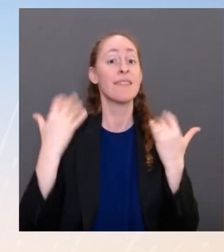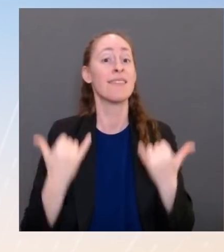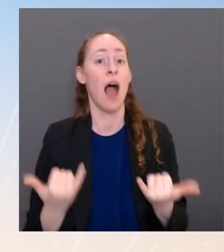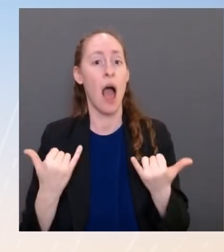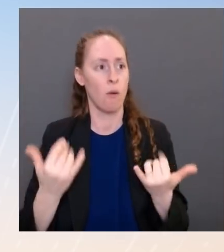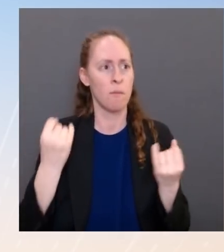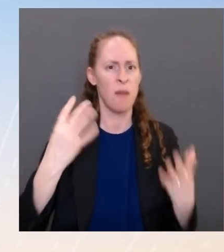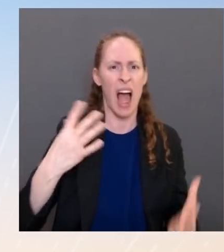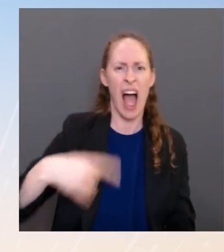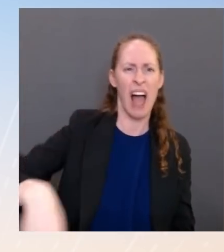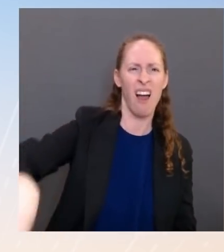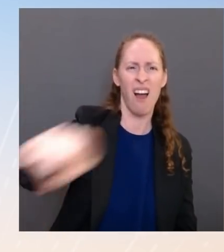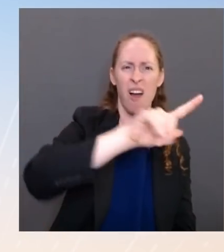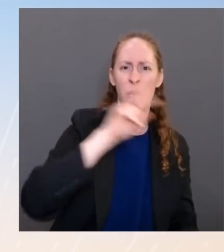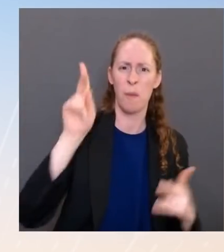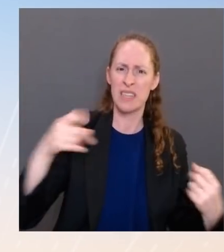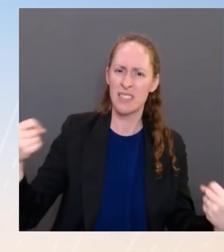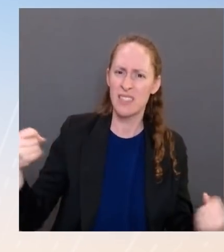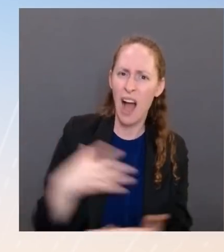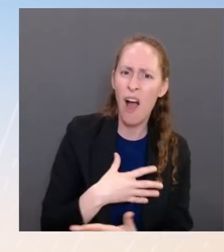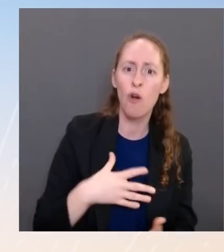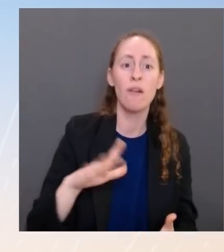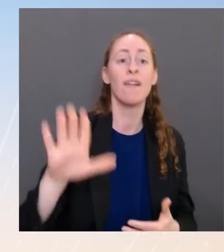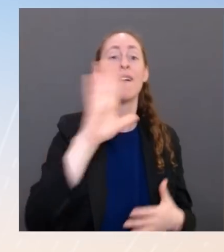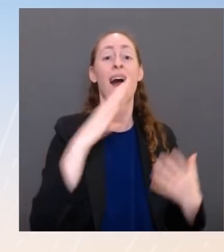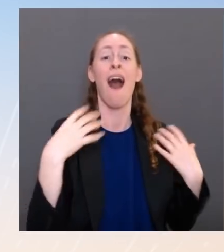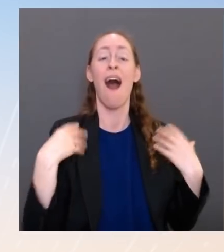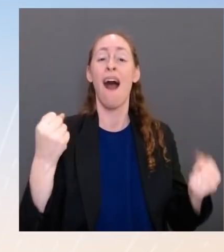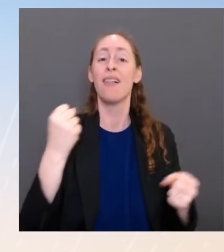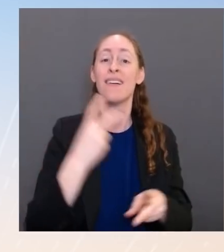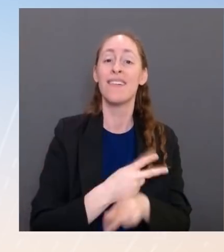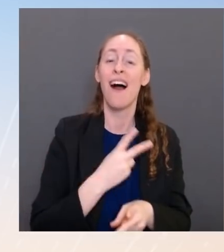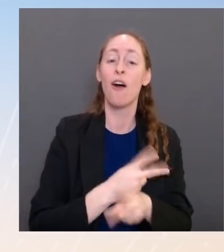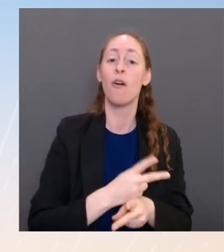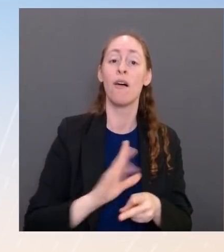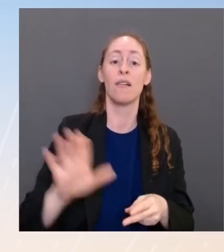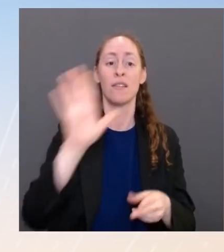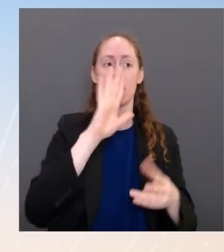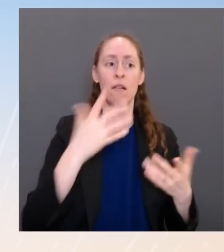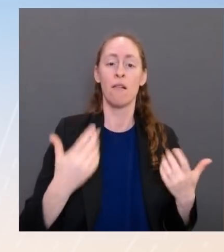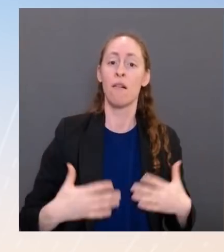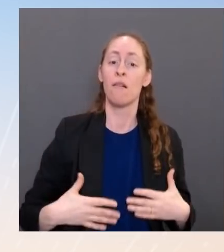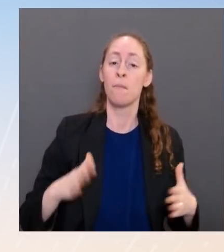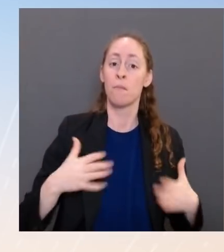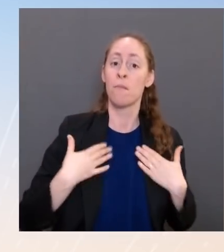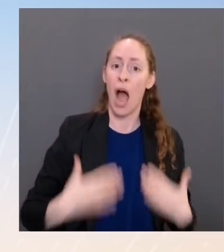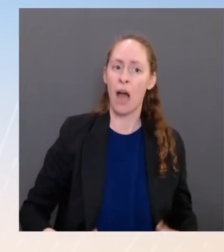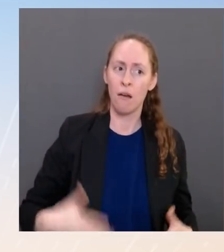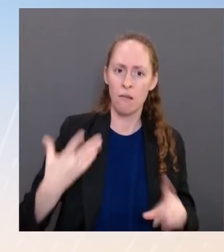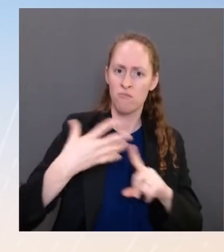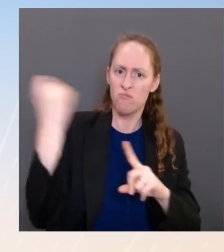that should never resort to violence, it should never resort to vandalism. And we have seen some elements of that -- vandalism.